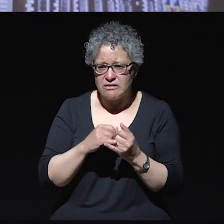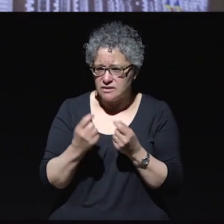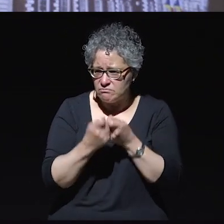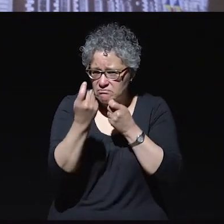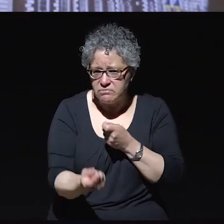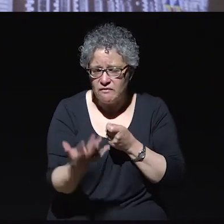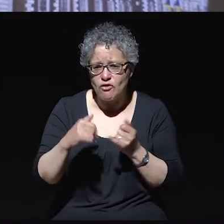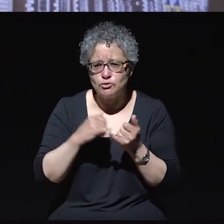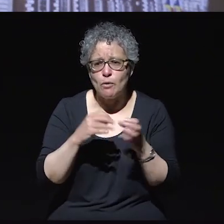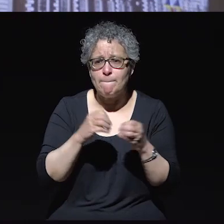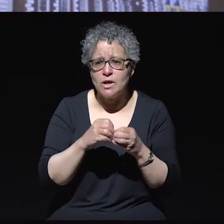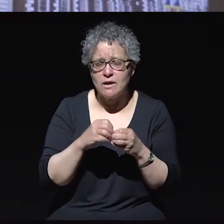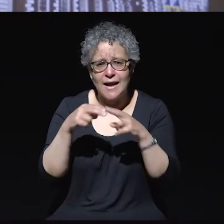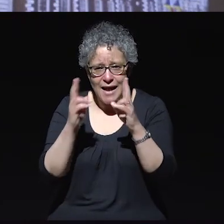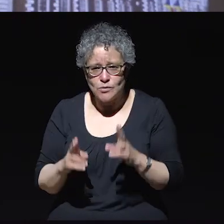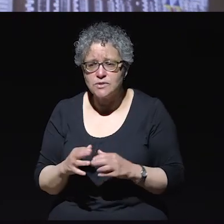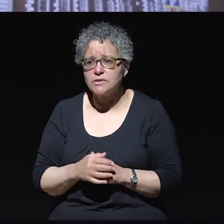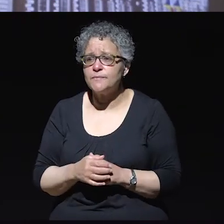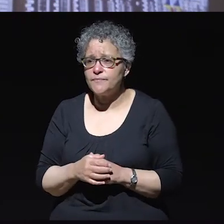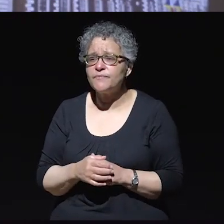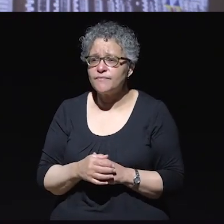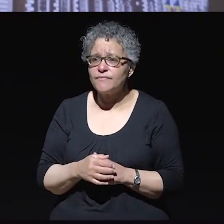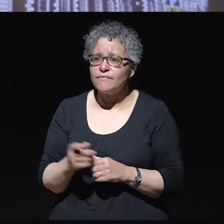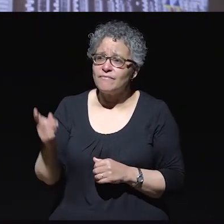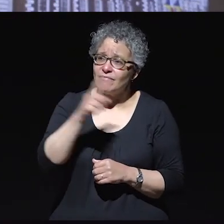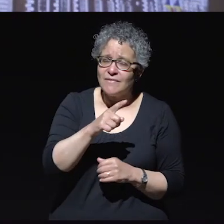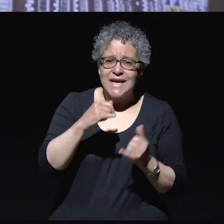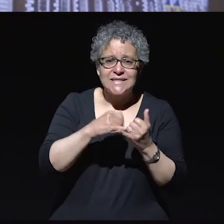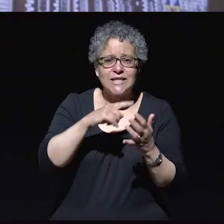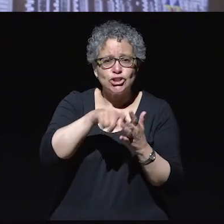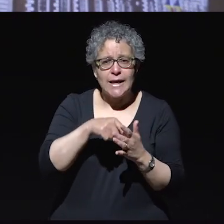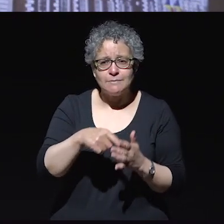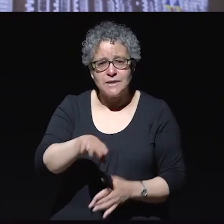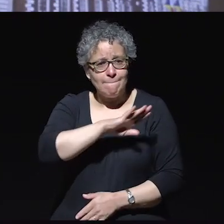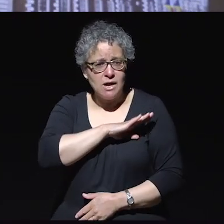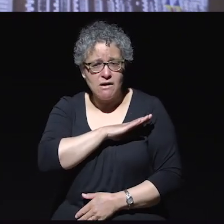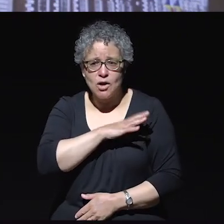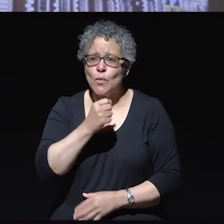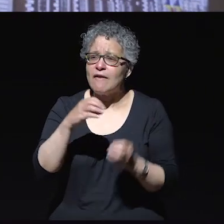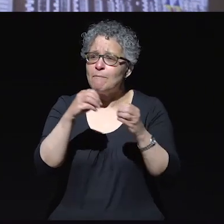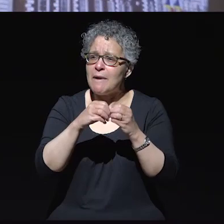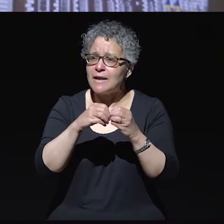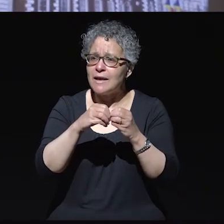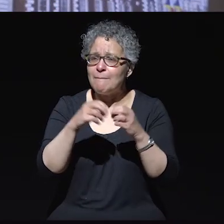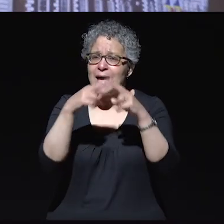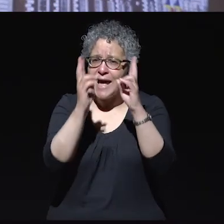And then looking over into St James's Park, of course, we have Buckingham House, the future Buckingham Palace.